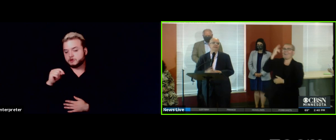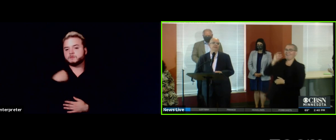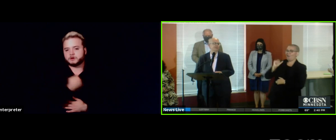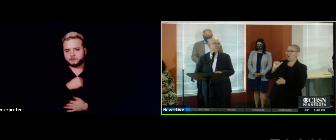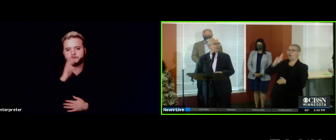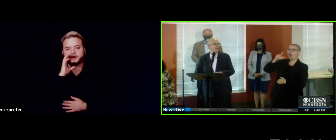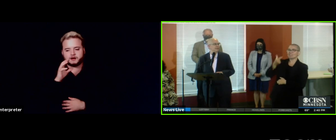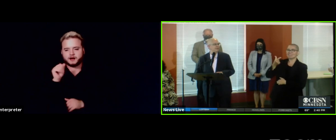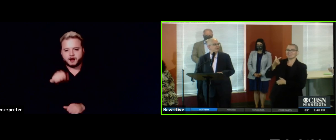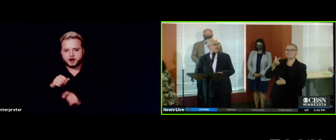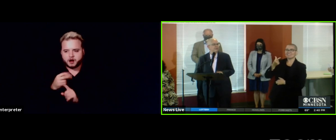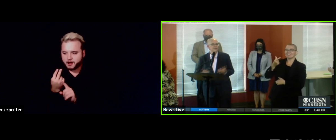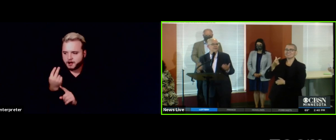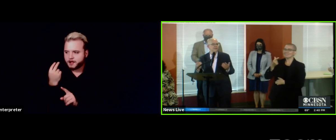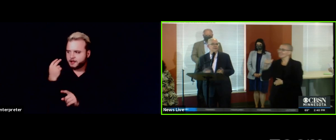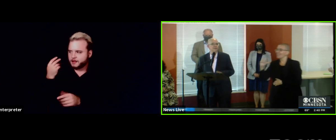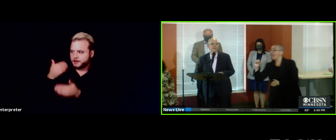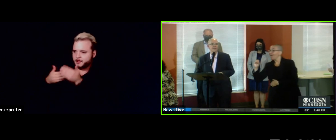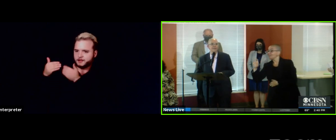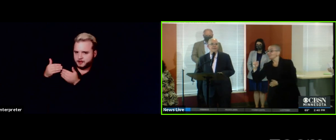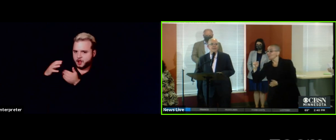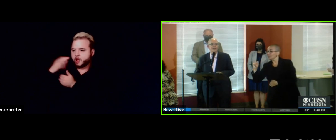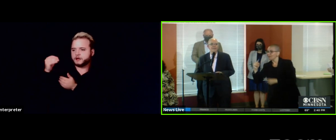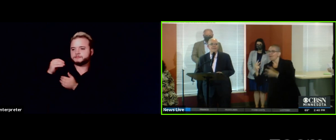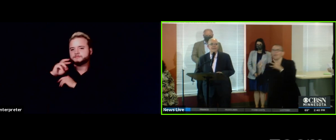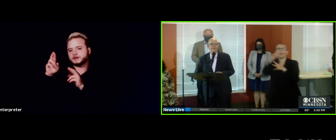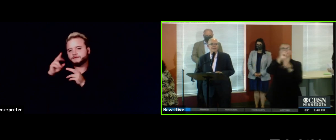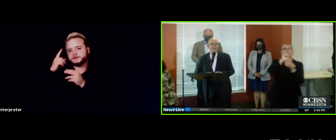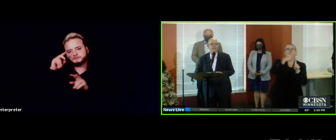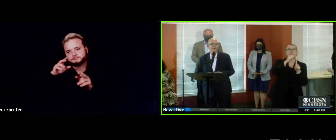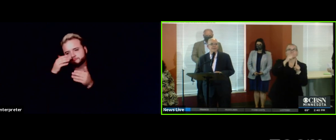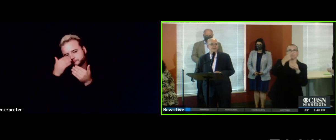that we're doing right now, we're just adjusting in real time. I haven't had a plan on my desk